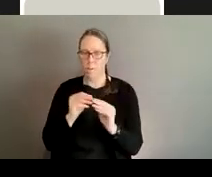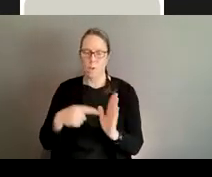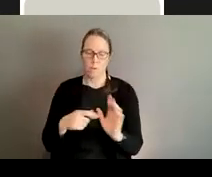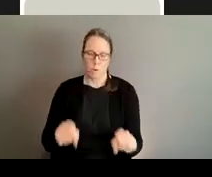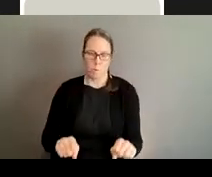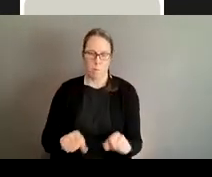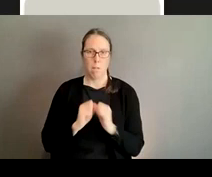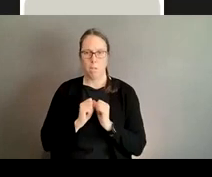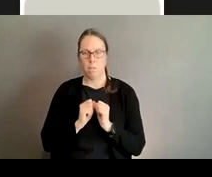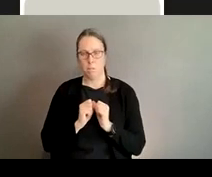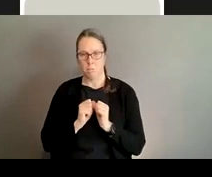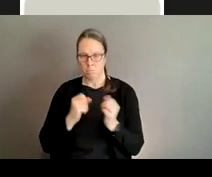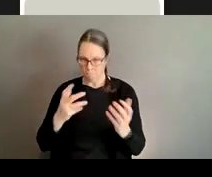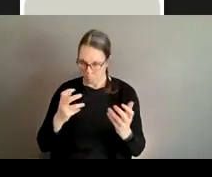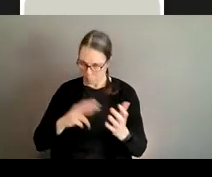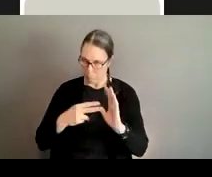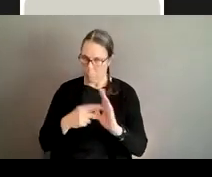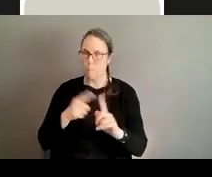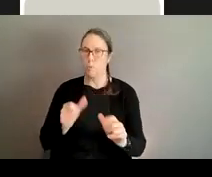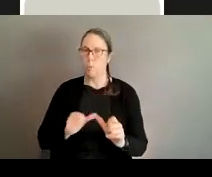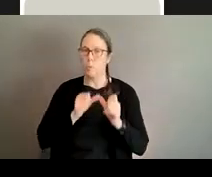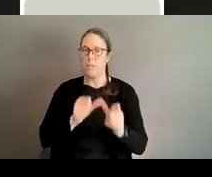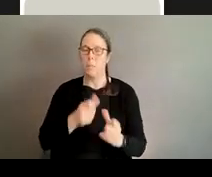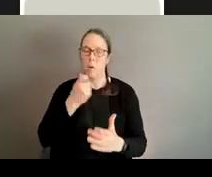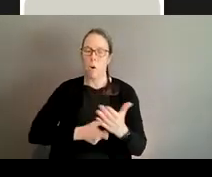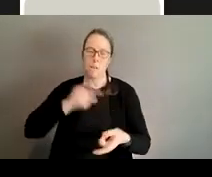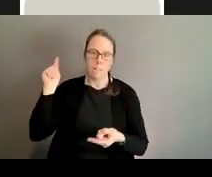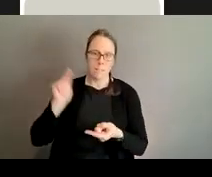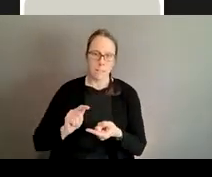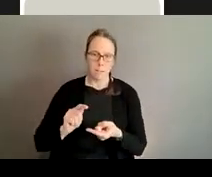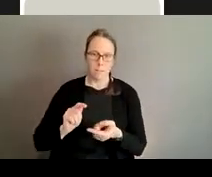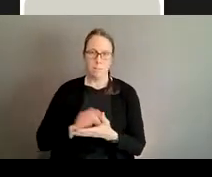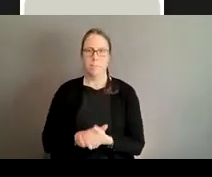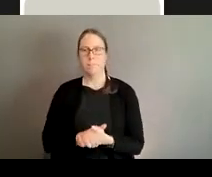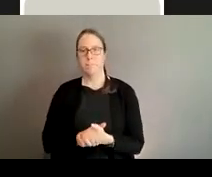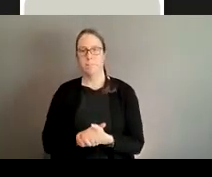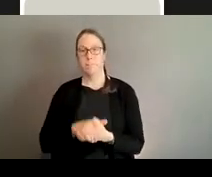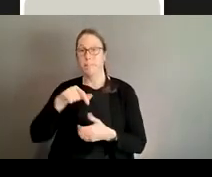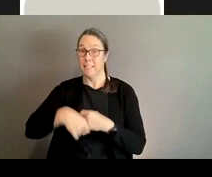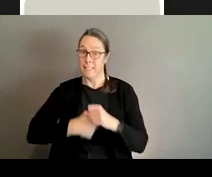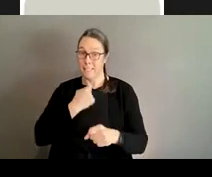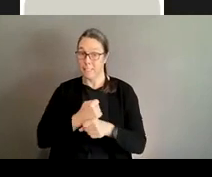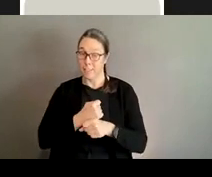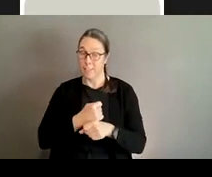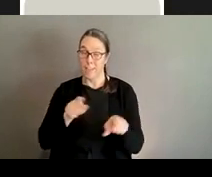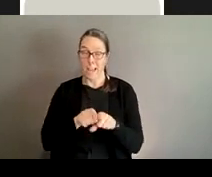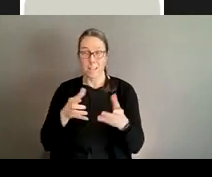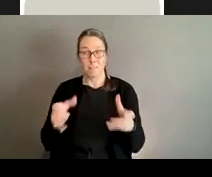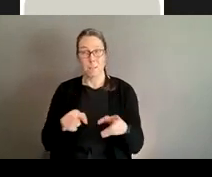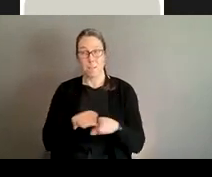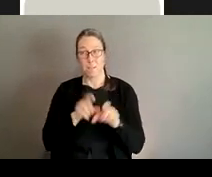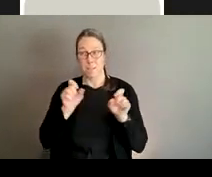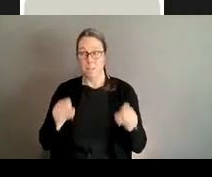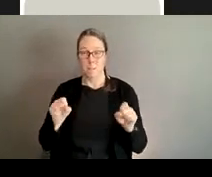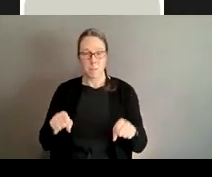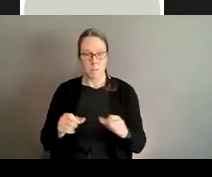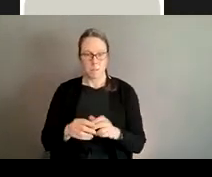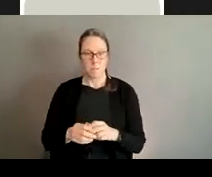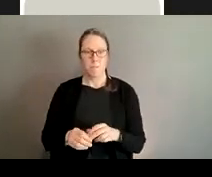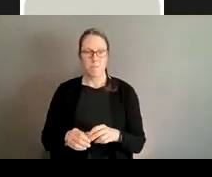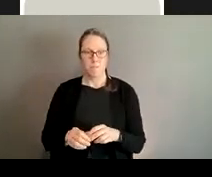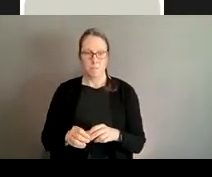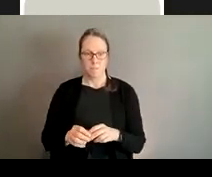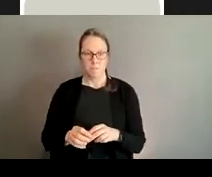and intends to try to keep costs down. This year as much as possible and that there are